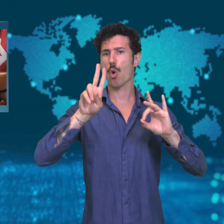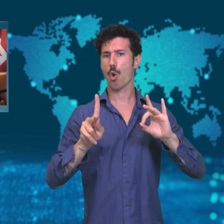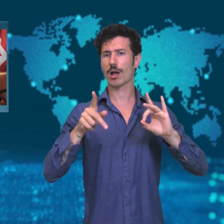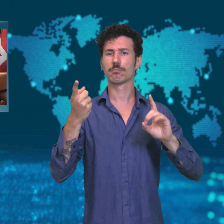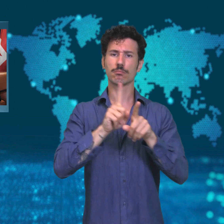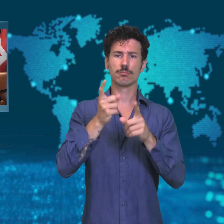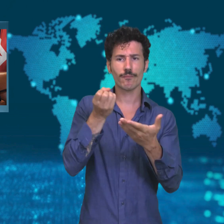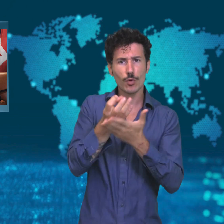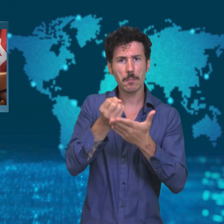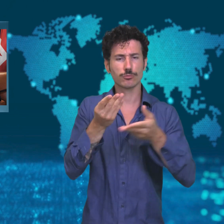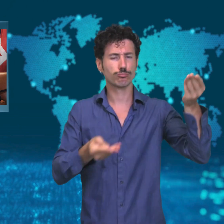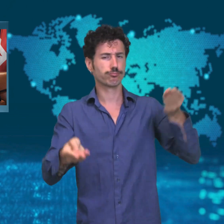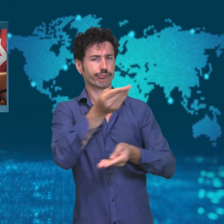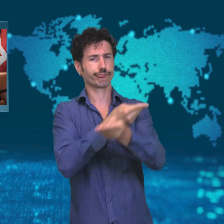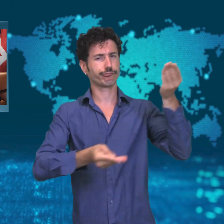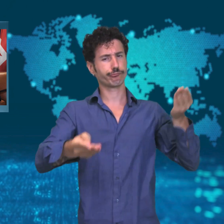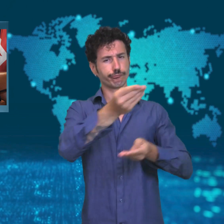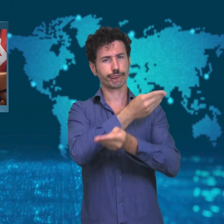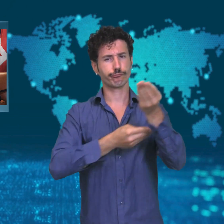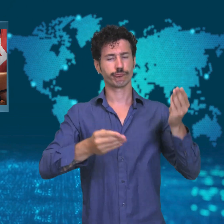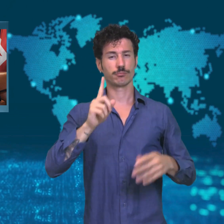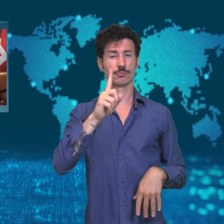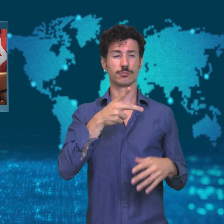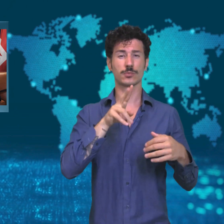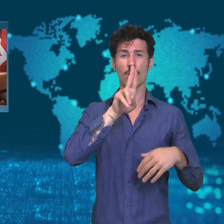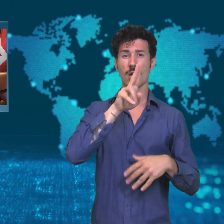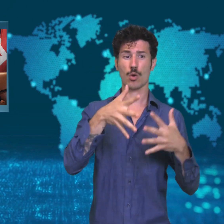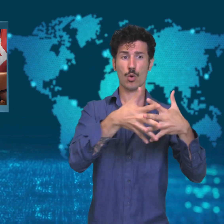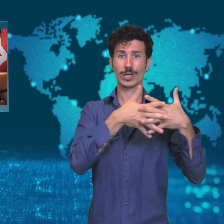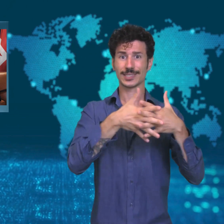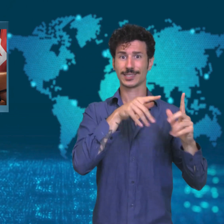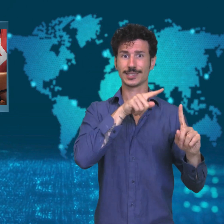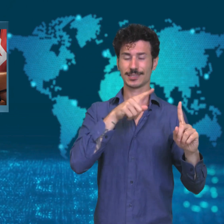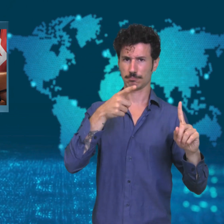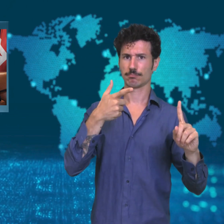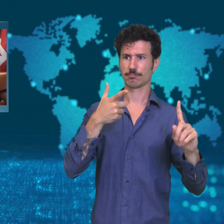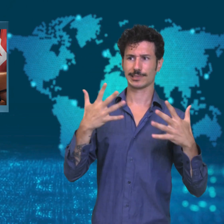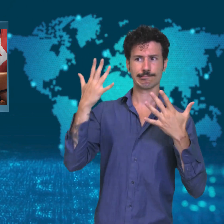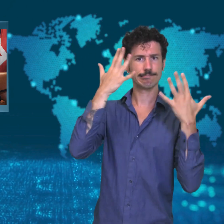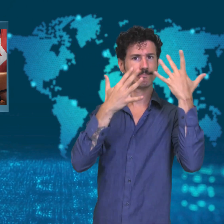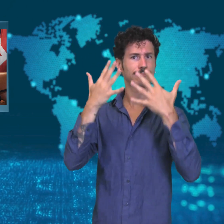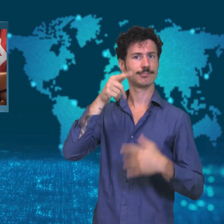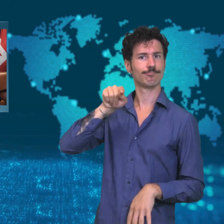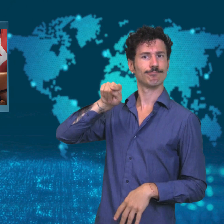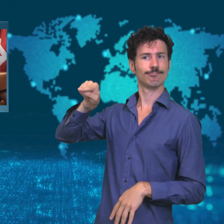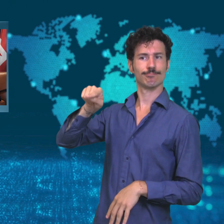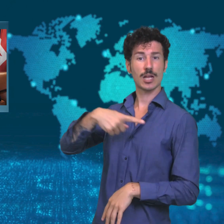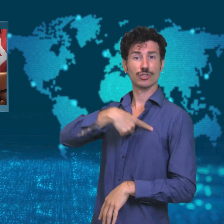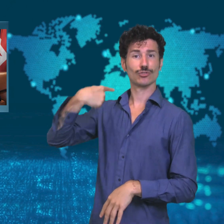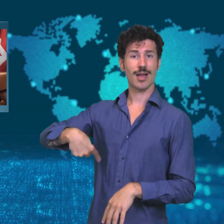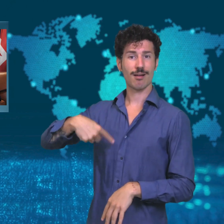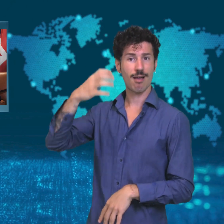cease an intelligence-sharing plan with Britain due to